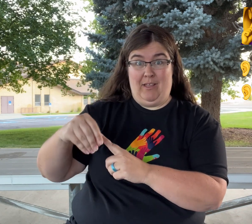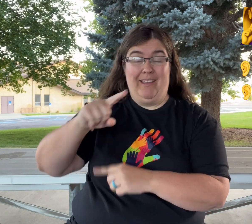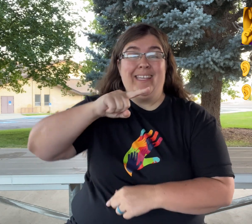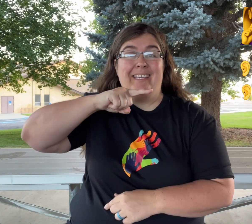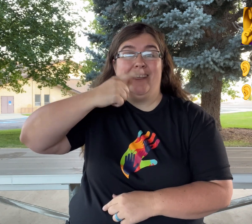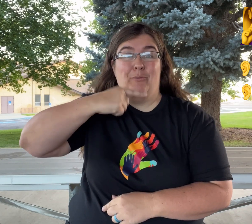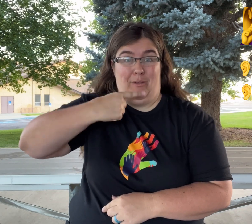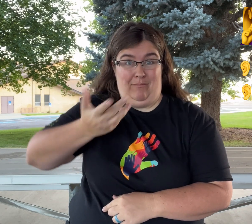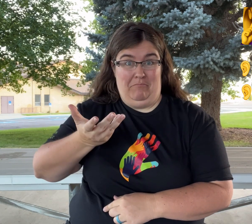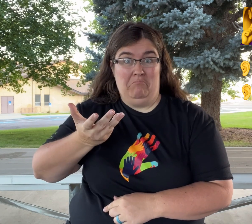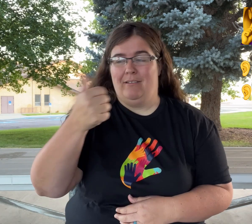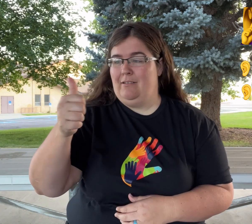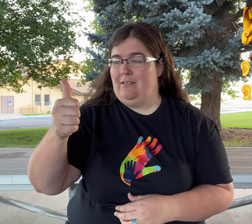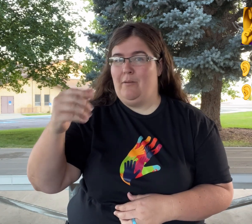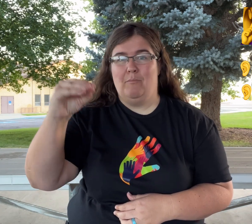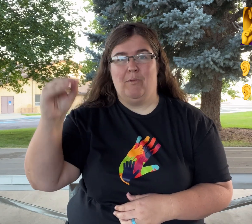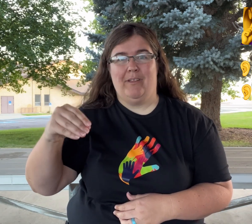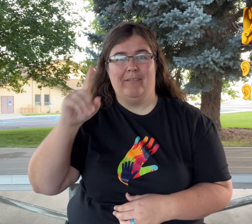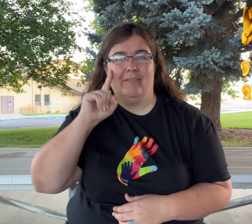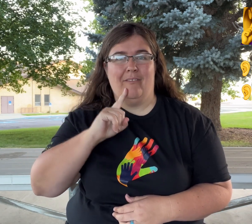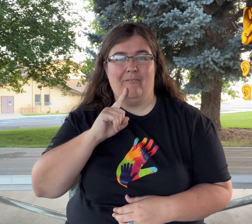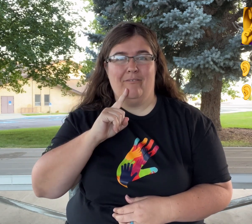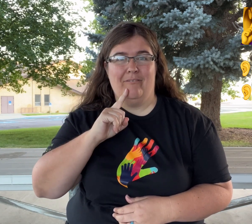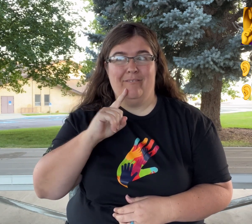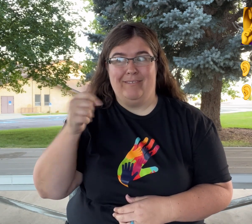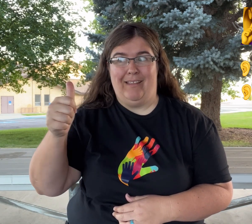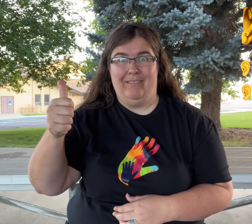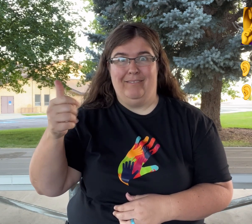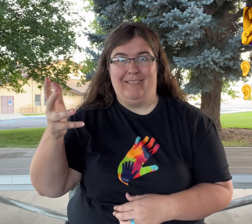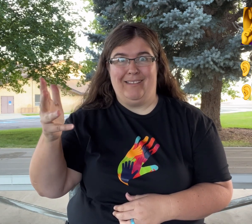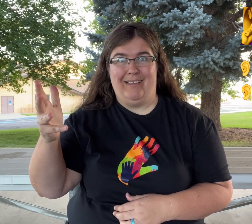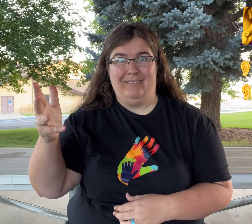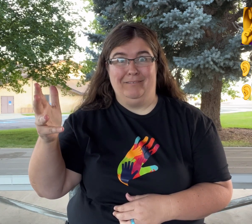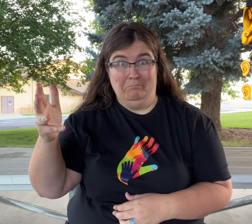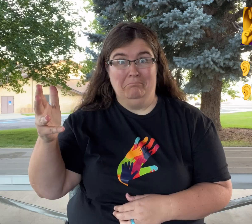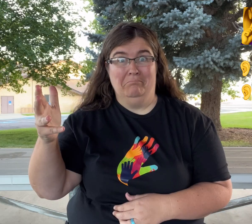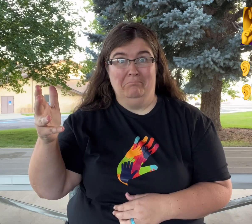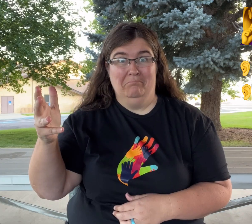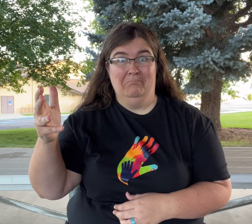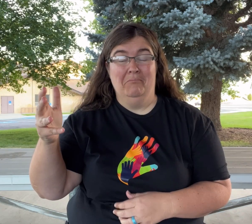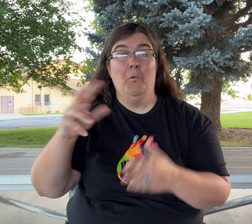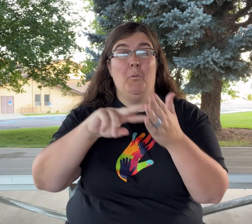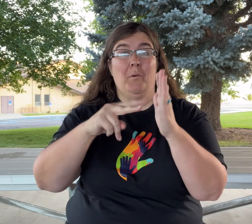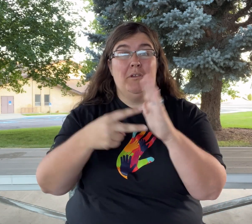90% of their children are hearing and only 10% are deaf. 10. That's it.